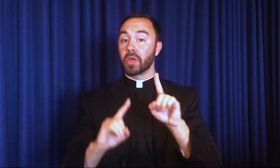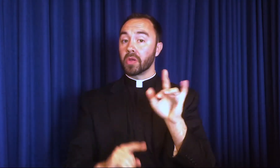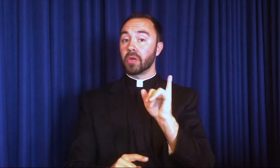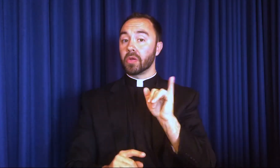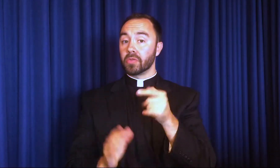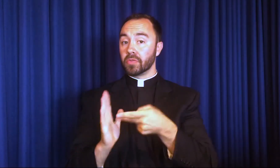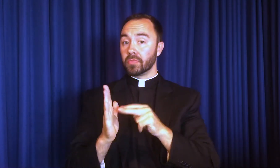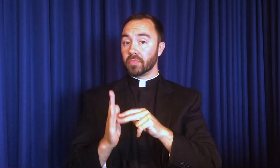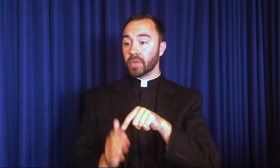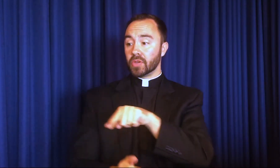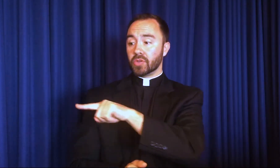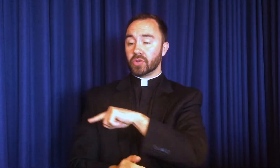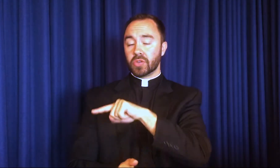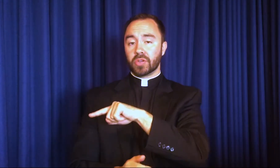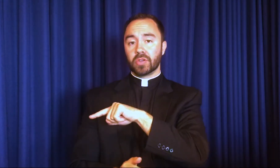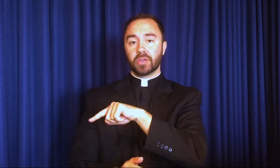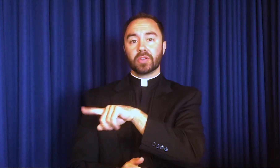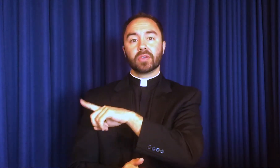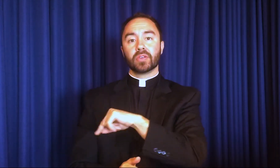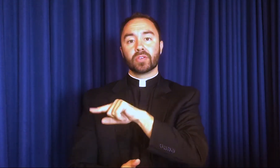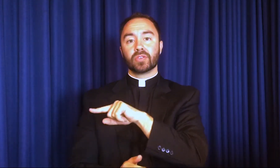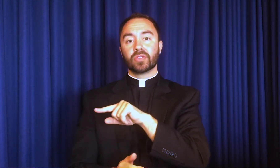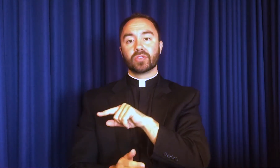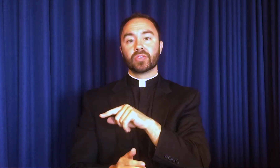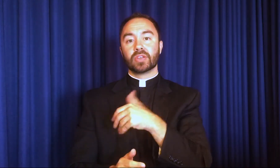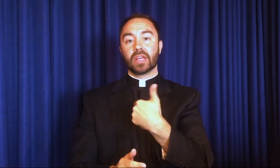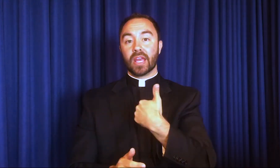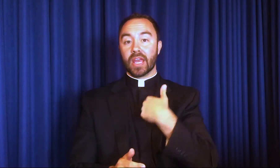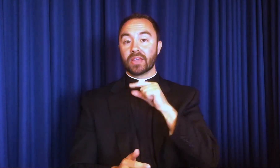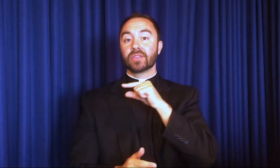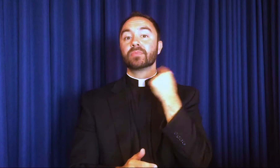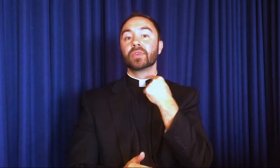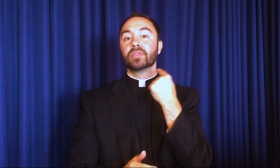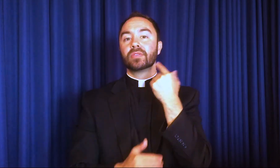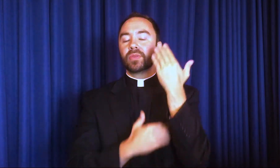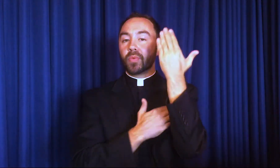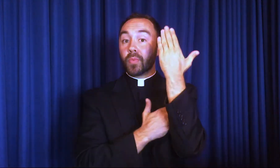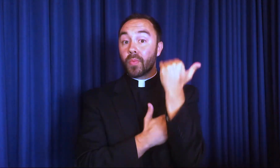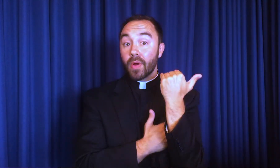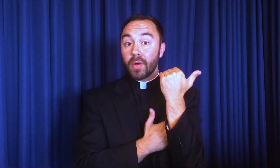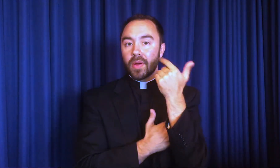handed down generation after generation while not changing anything. Now it also